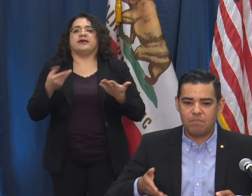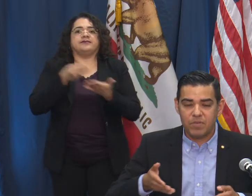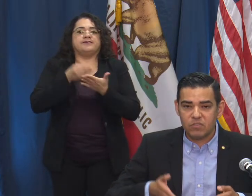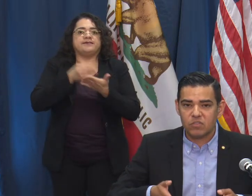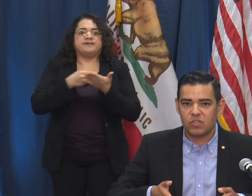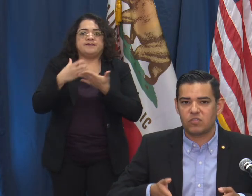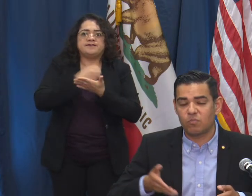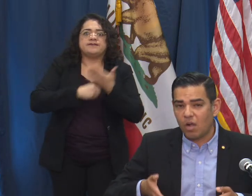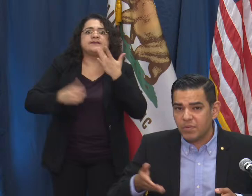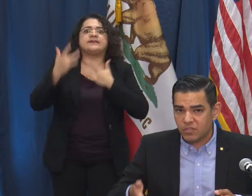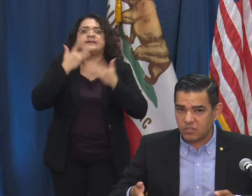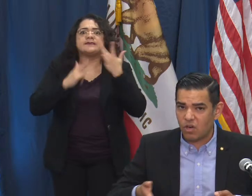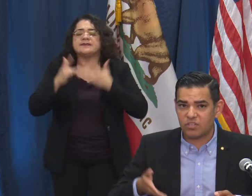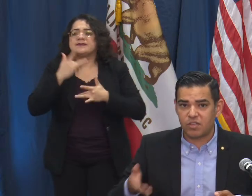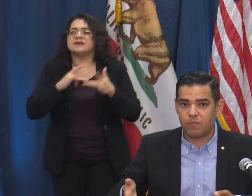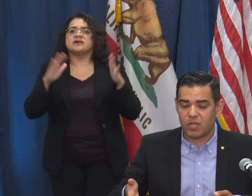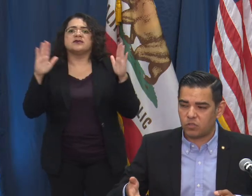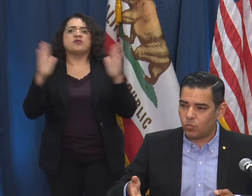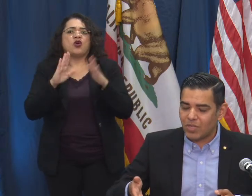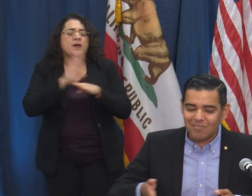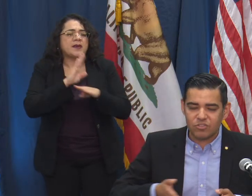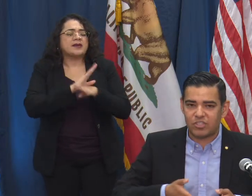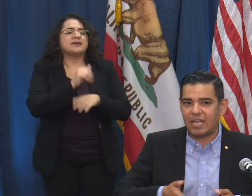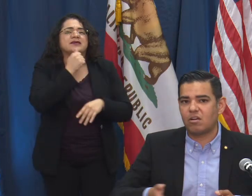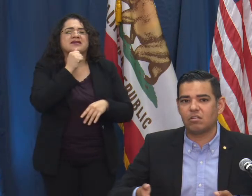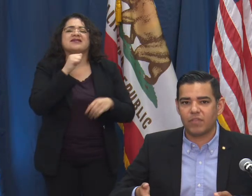businesses, small businesses are suffering. We understand all of that